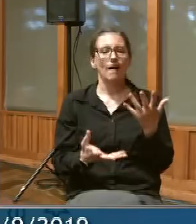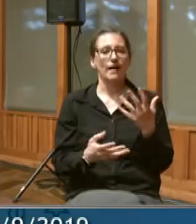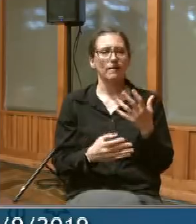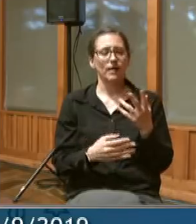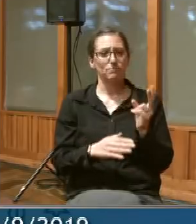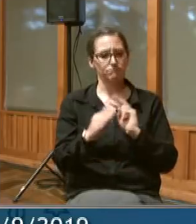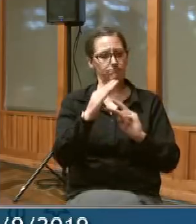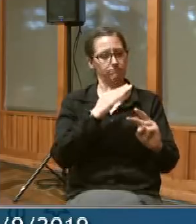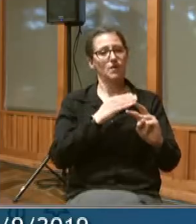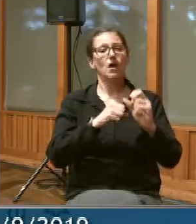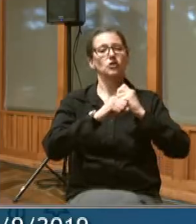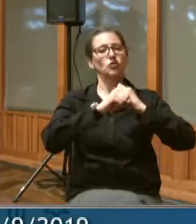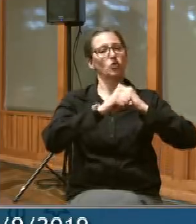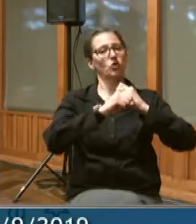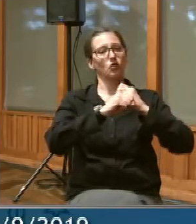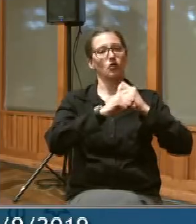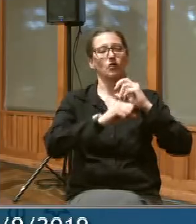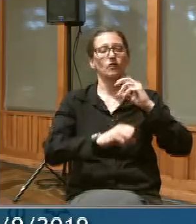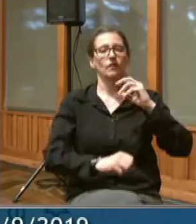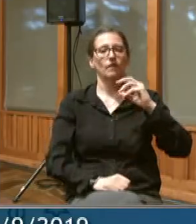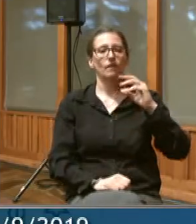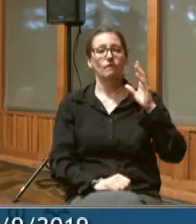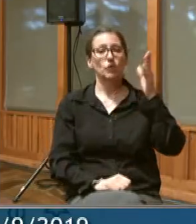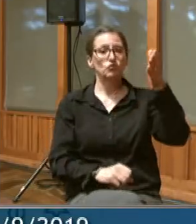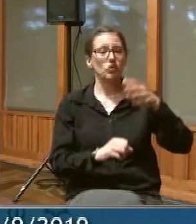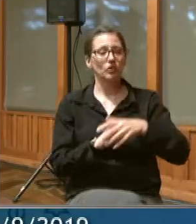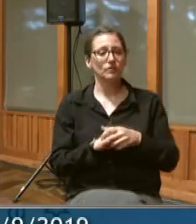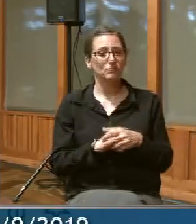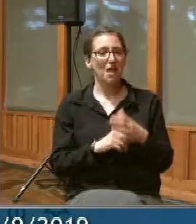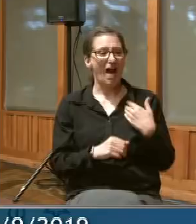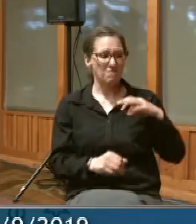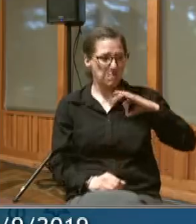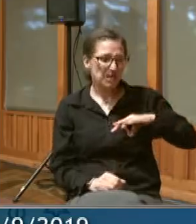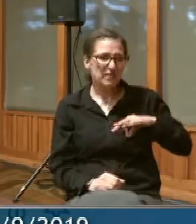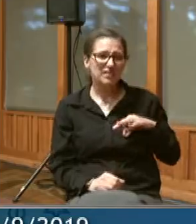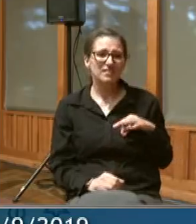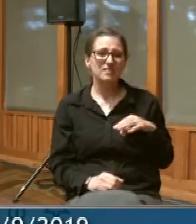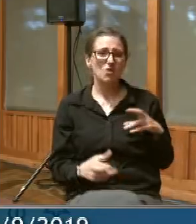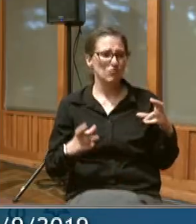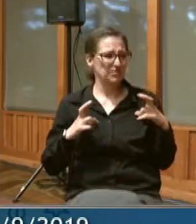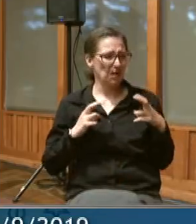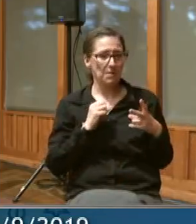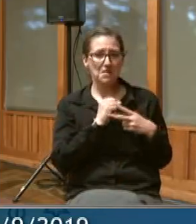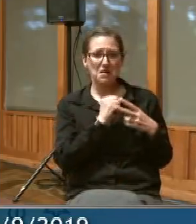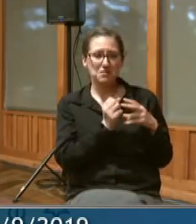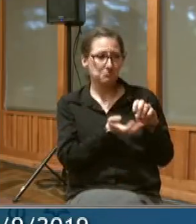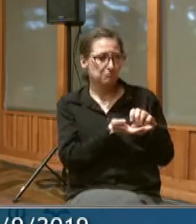SCHEDULE, GET TO GO HOME, SEE MY FISH. AND I HAVE SECURITY IN MY